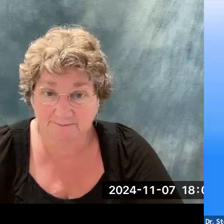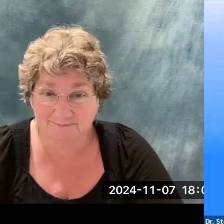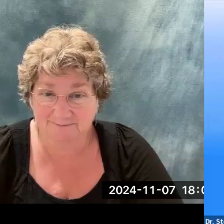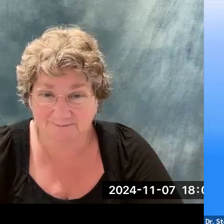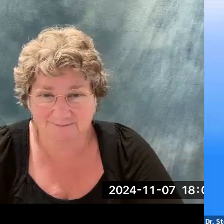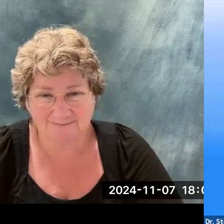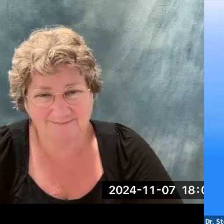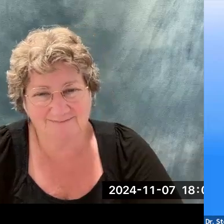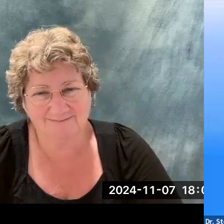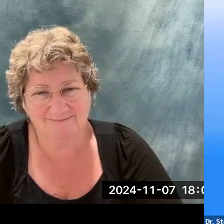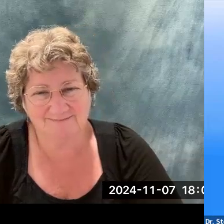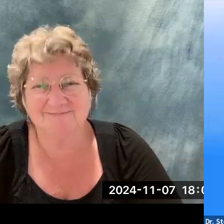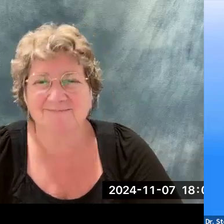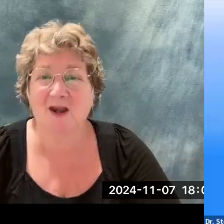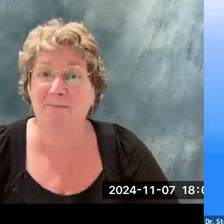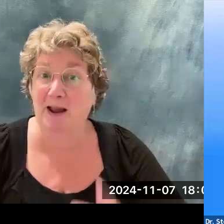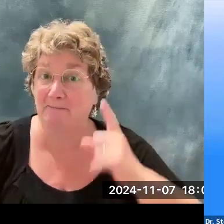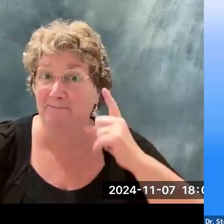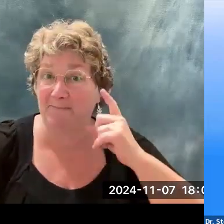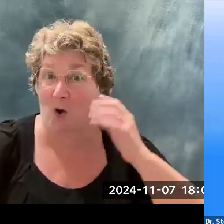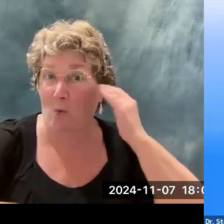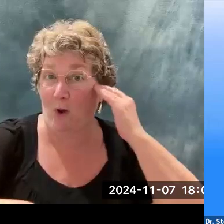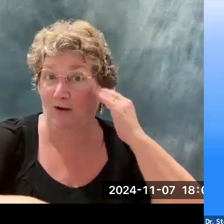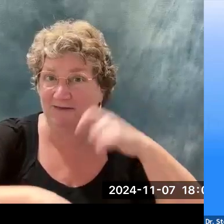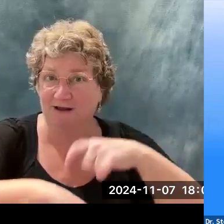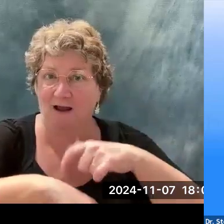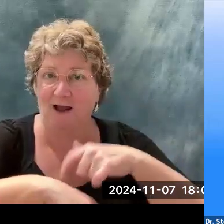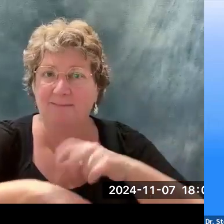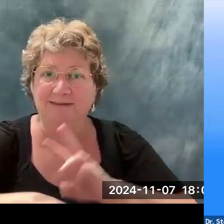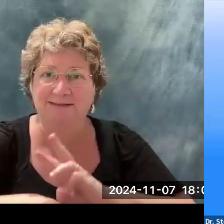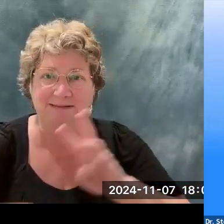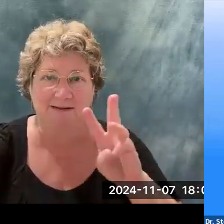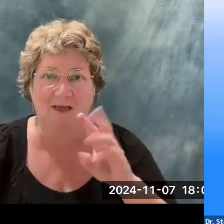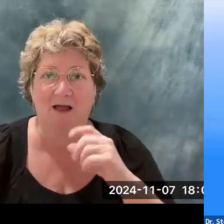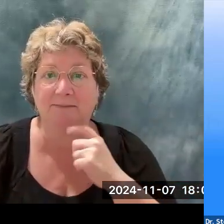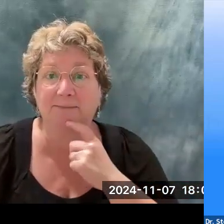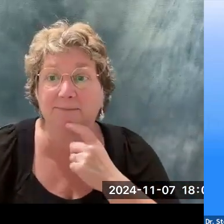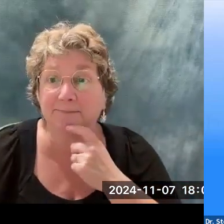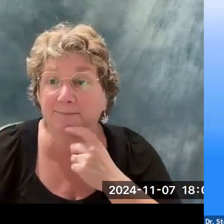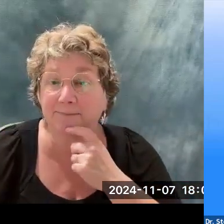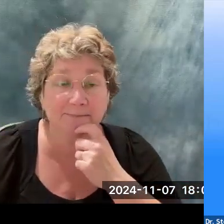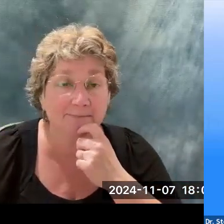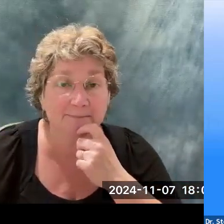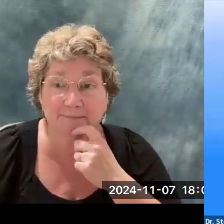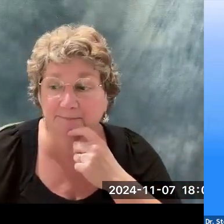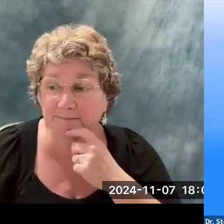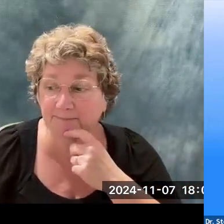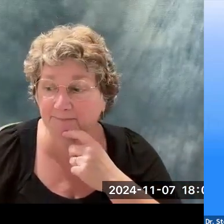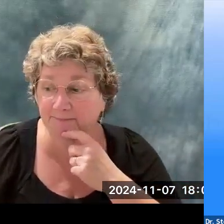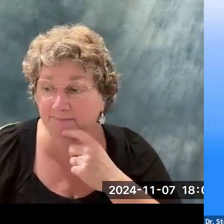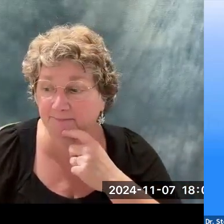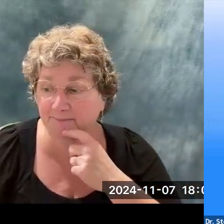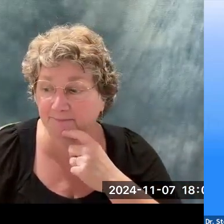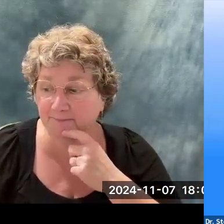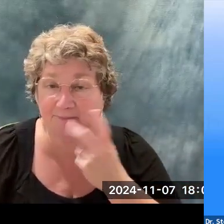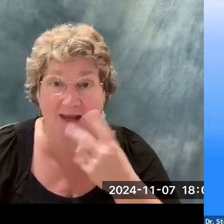Being mindful of time, it is six o'clock now. Are there any final questions before we wrap up?